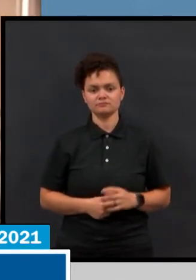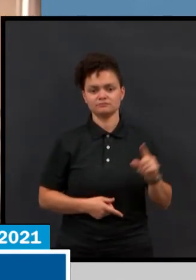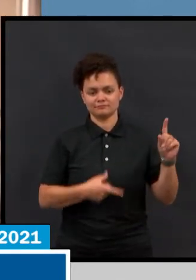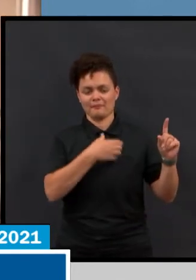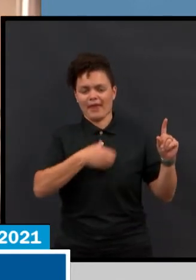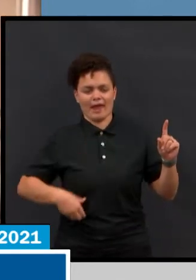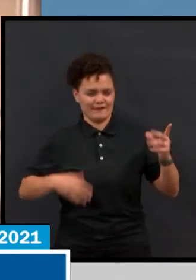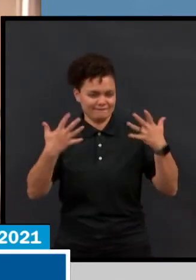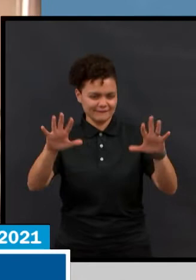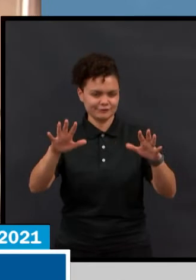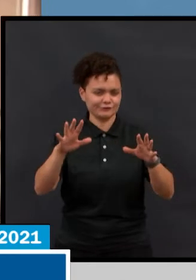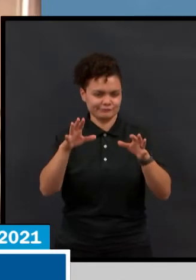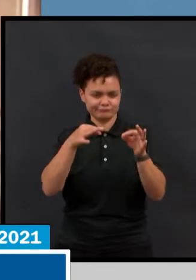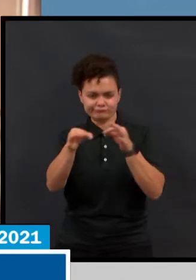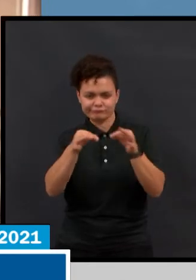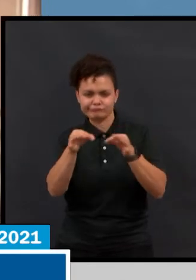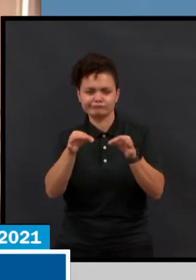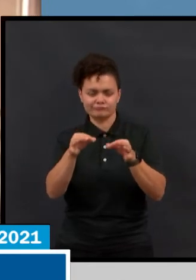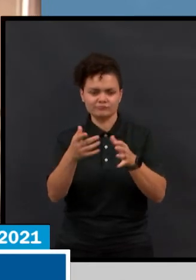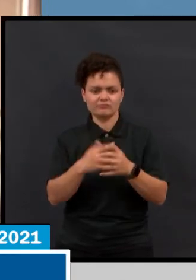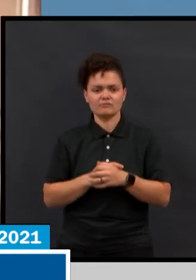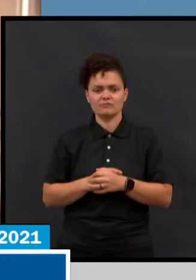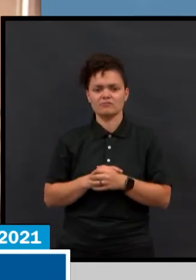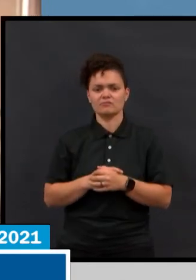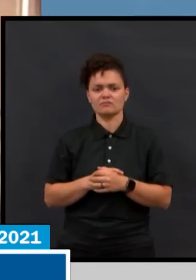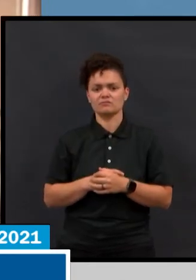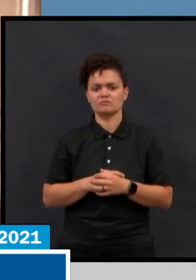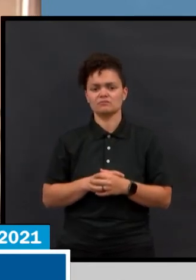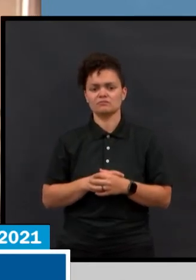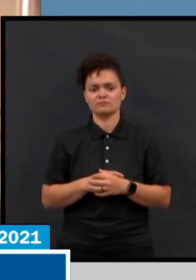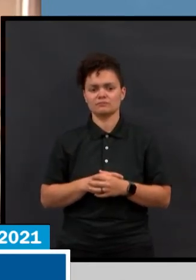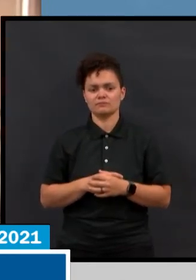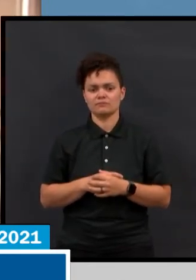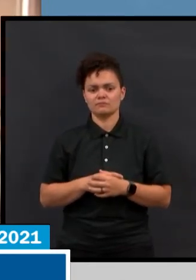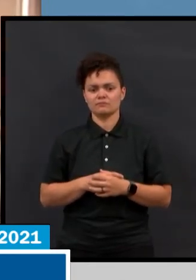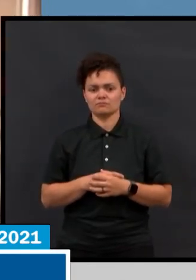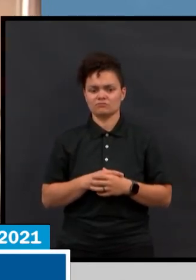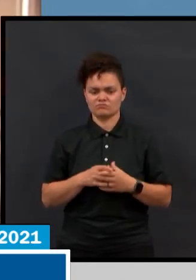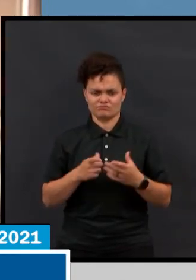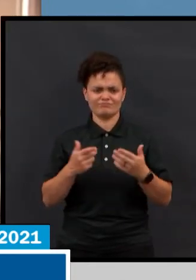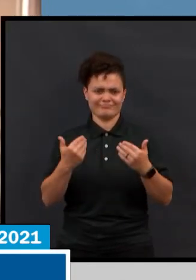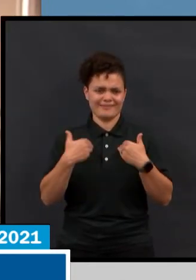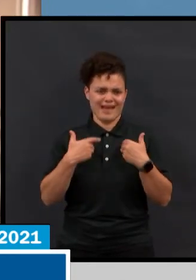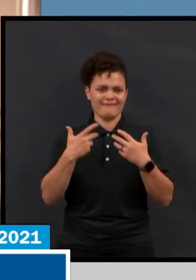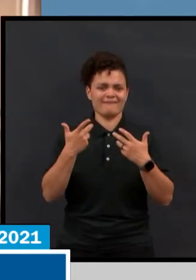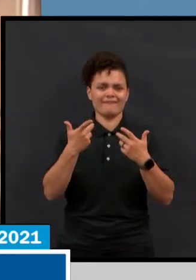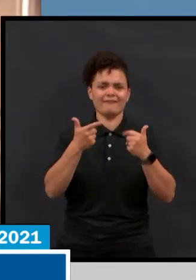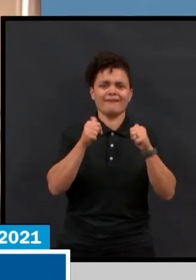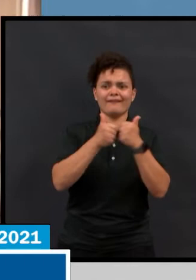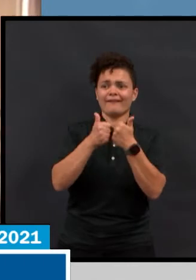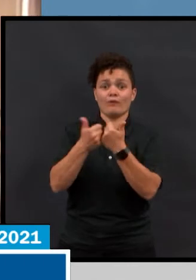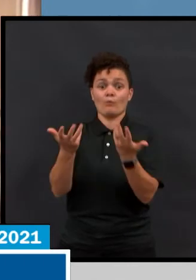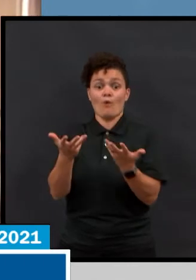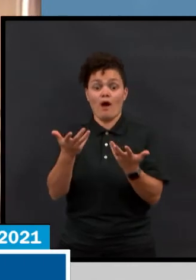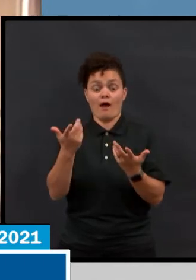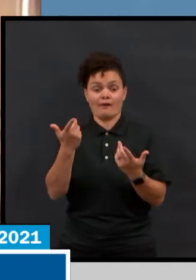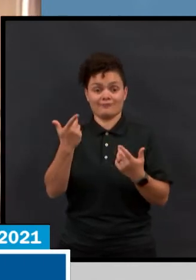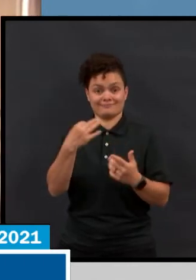as well and we have some challenges with with staffing the pandemic triggered an economic crisis